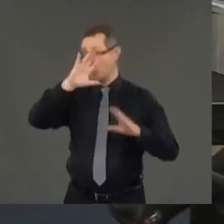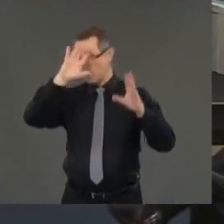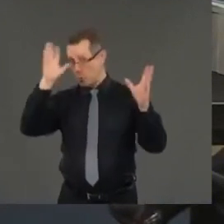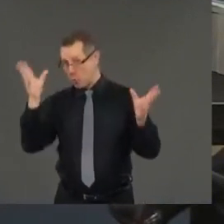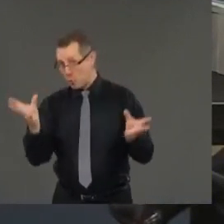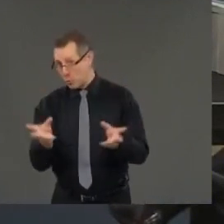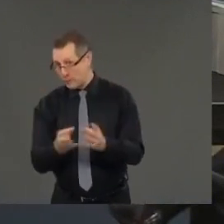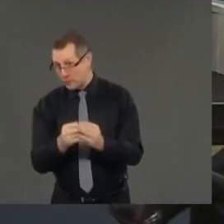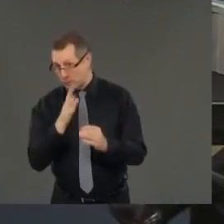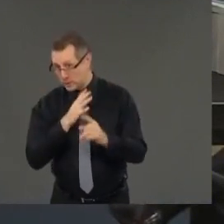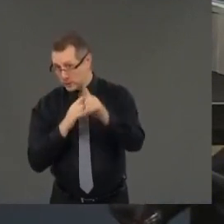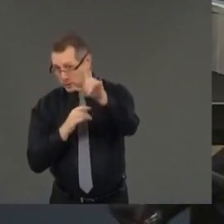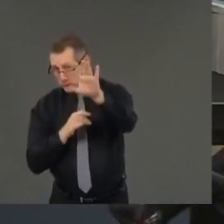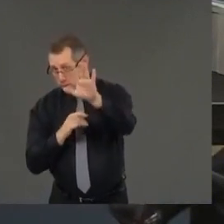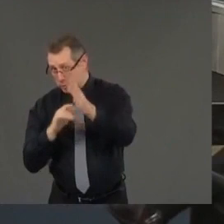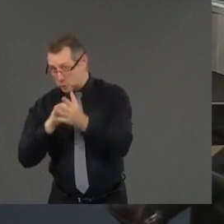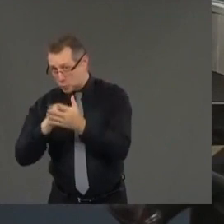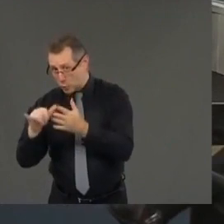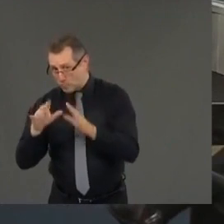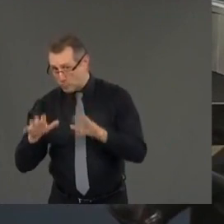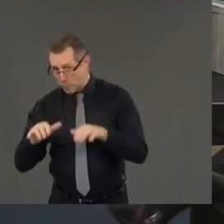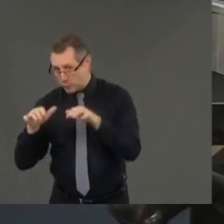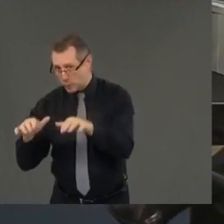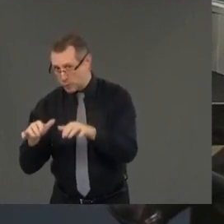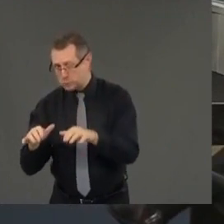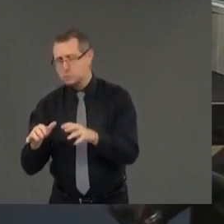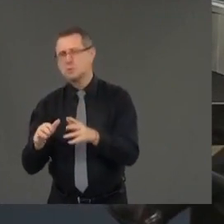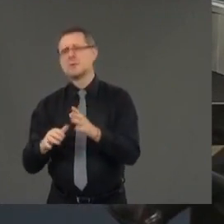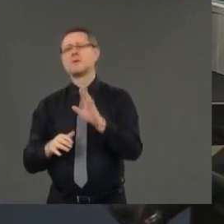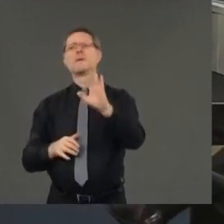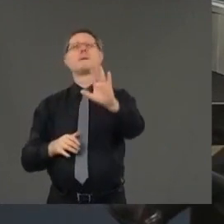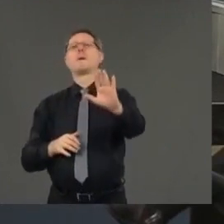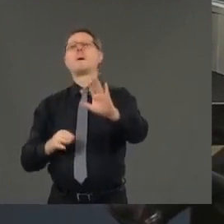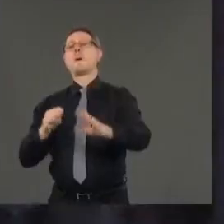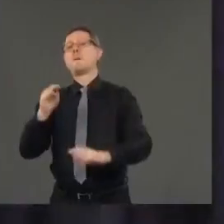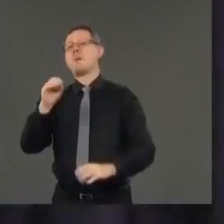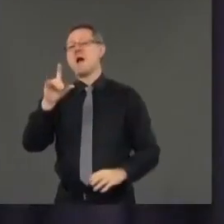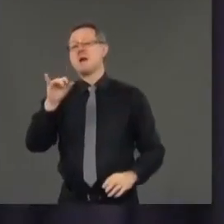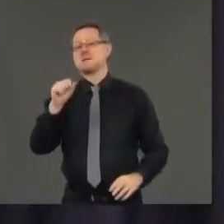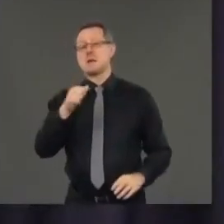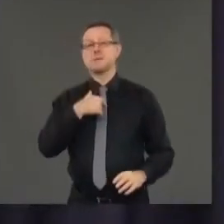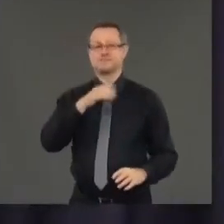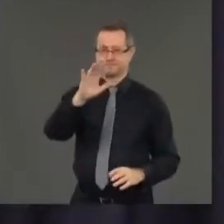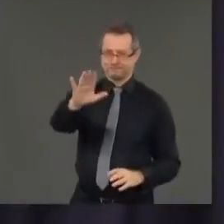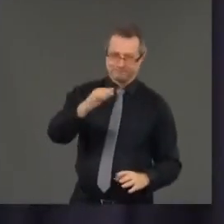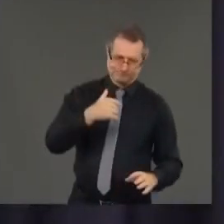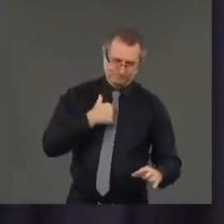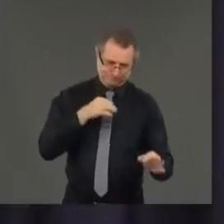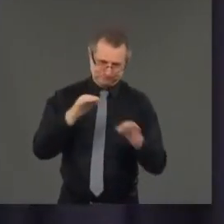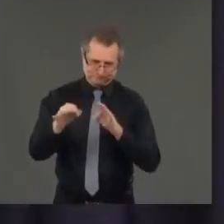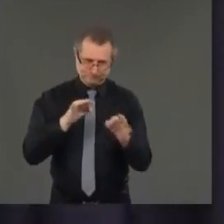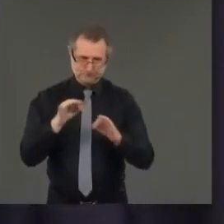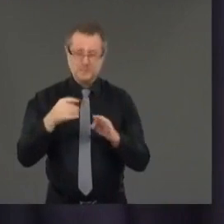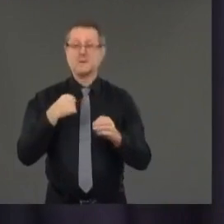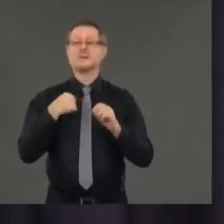TODAY, IS THAT RIGHT, TONY? DO YOU HAVE THAT NUMBER FOR THE OVERALL POPULATION OR NO.